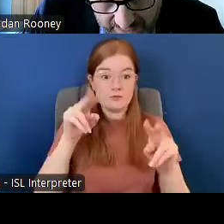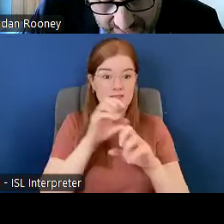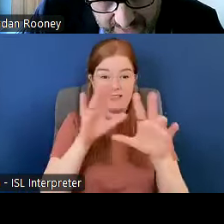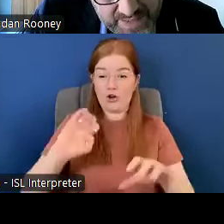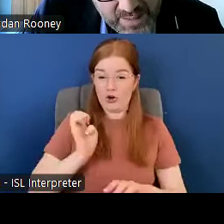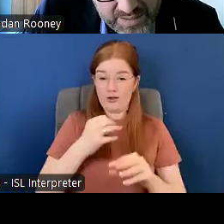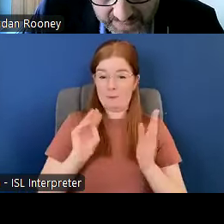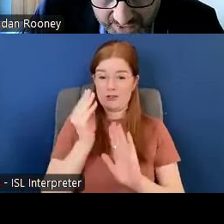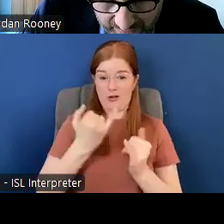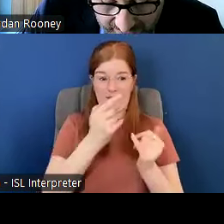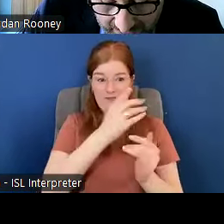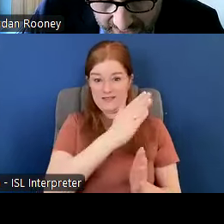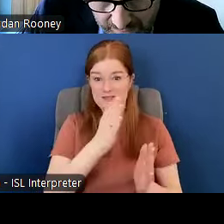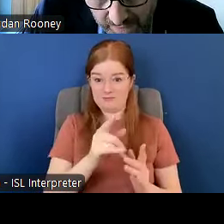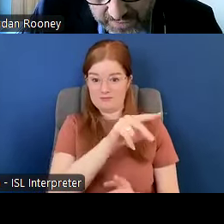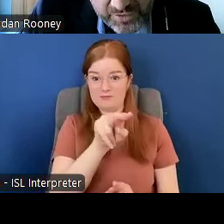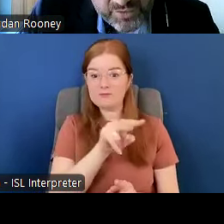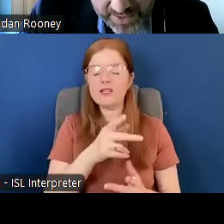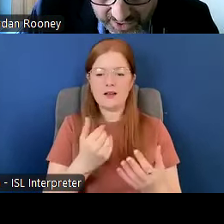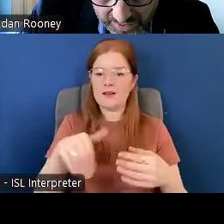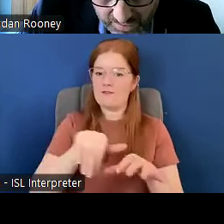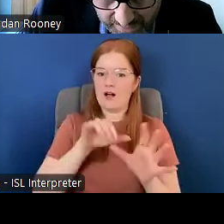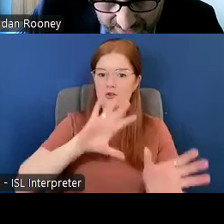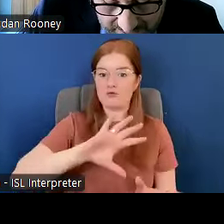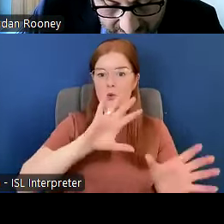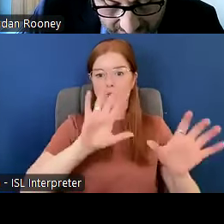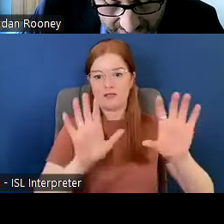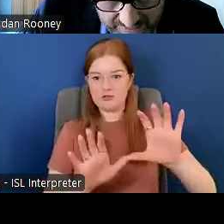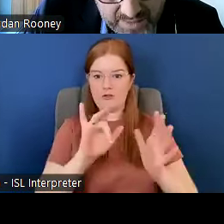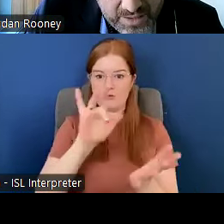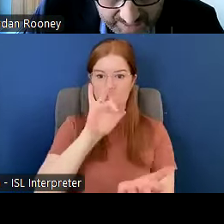like the examples on the screen, involve the rotation around a single axis of a